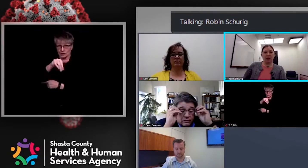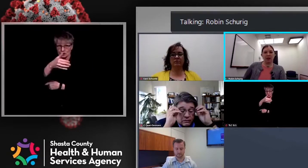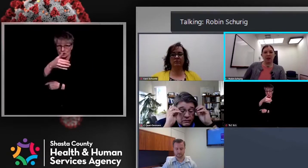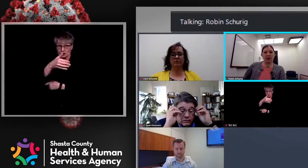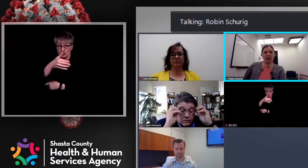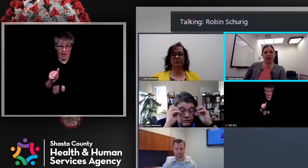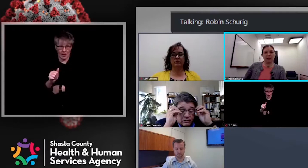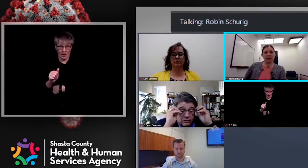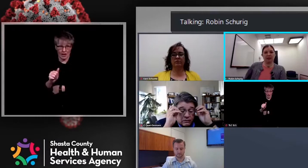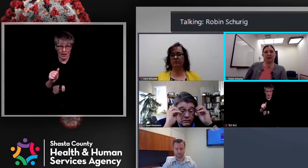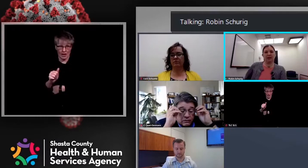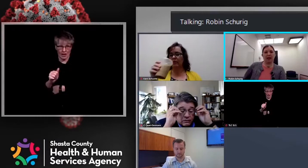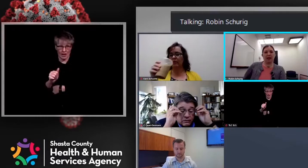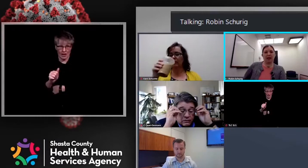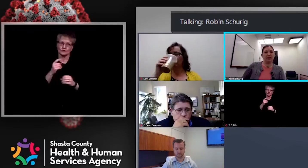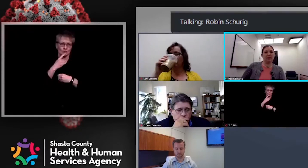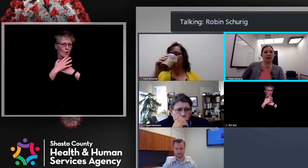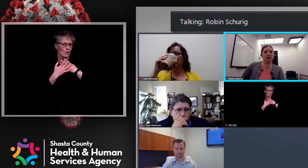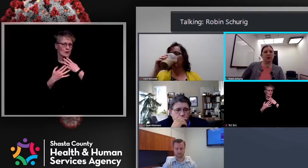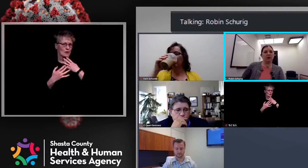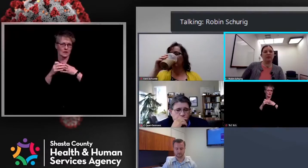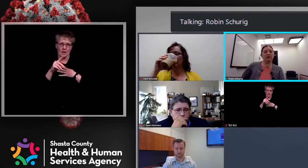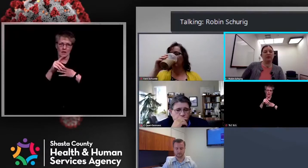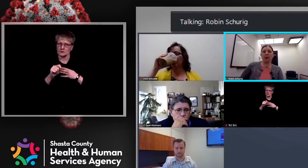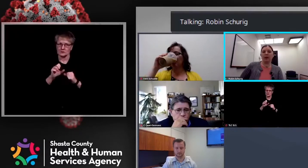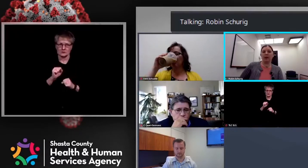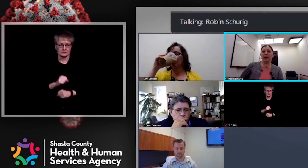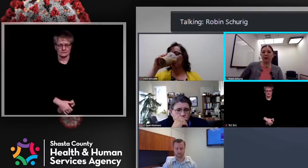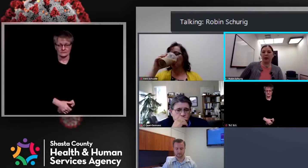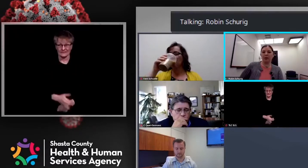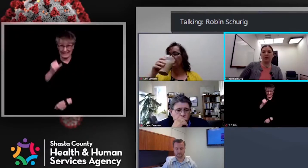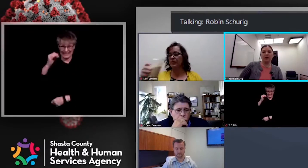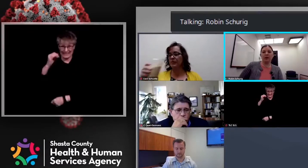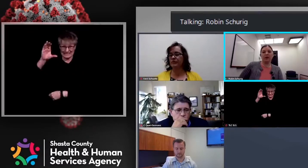vaccine already, what the CDC is saying is that if you received it more than a month